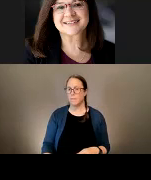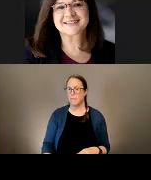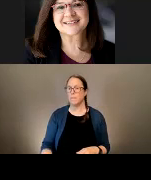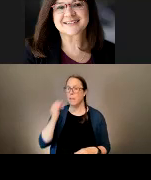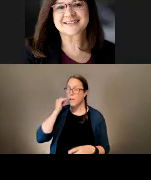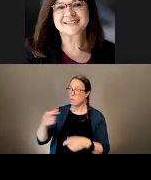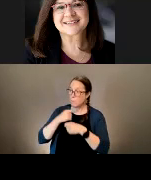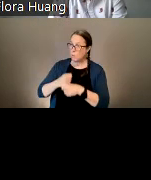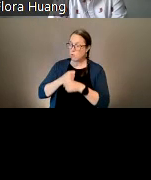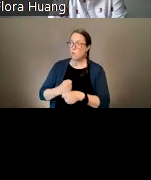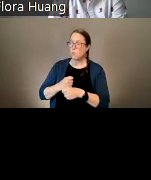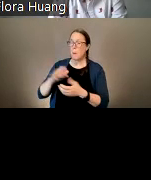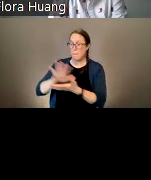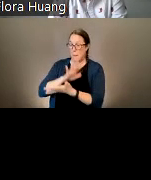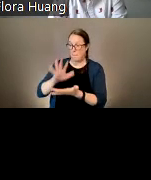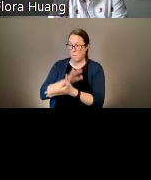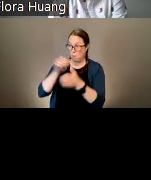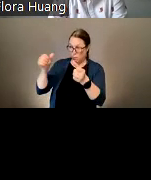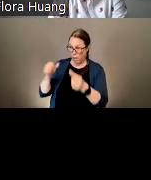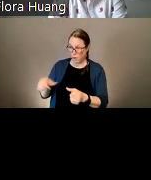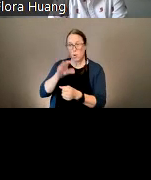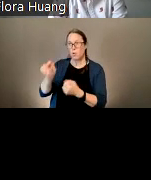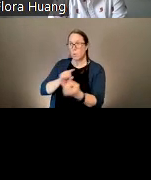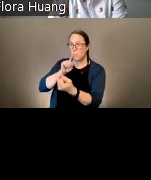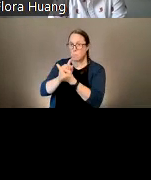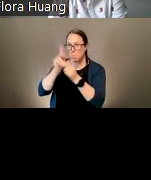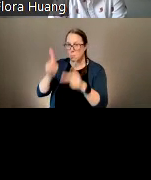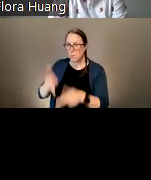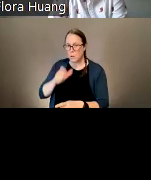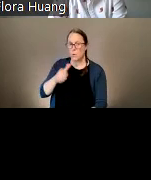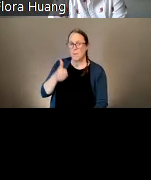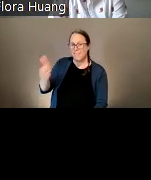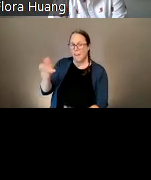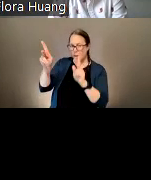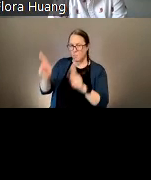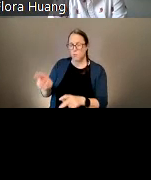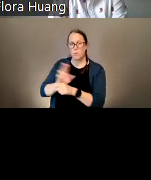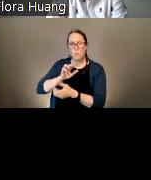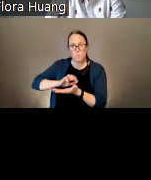and you encounter someone who uses, you know, braille or large print,